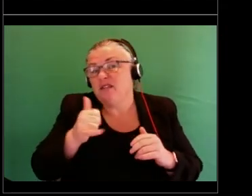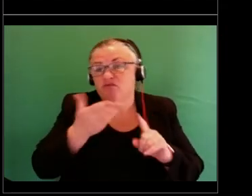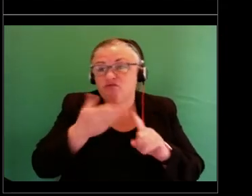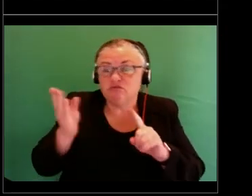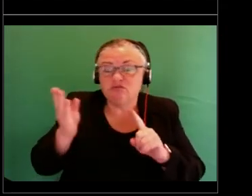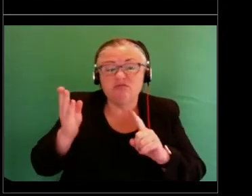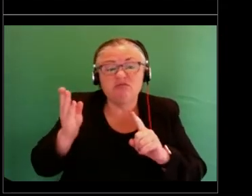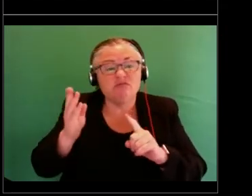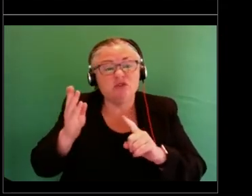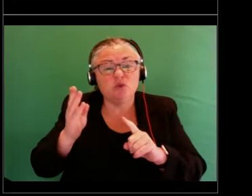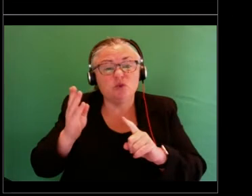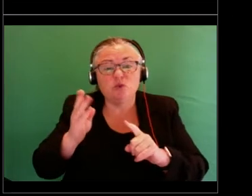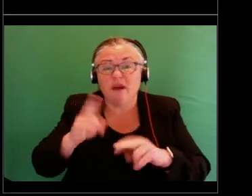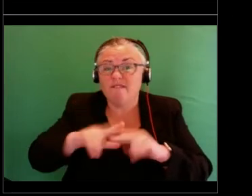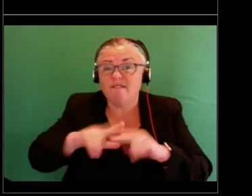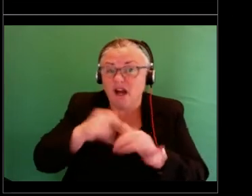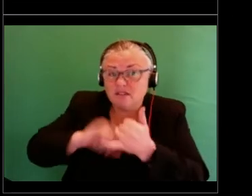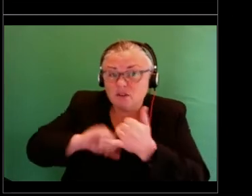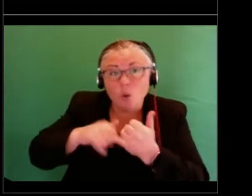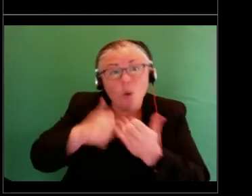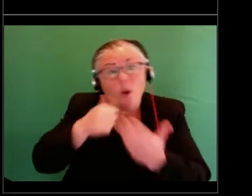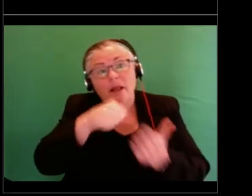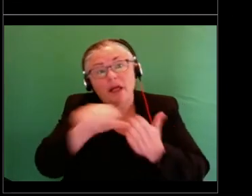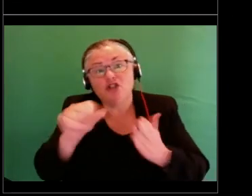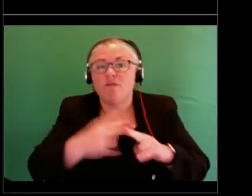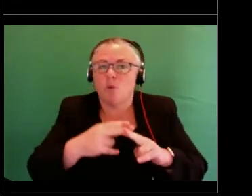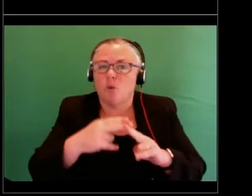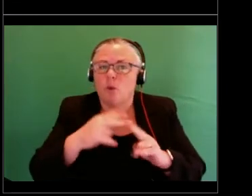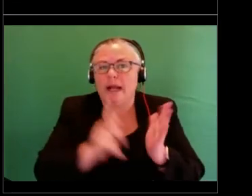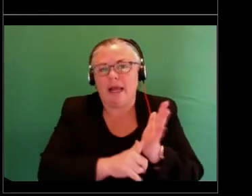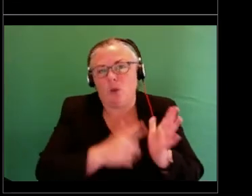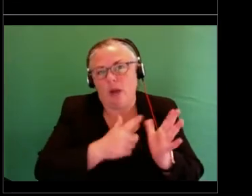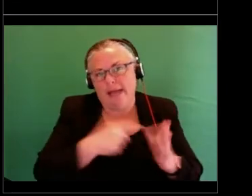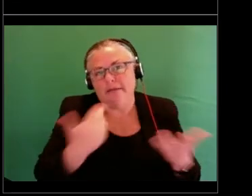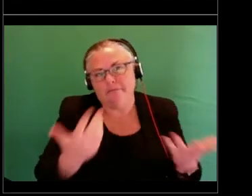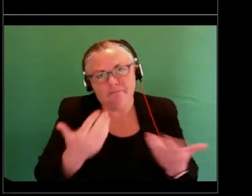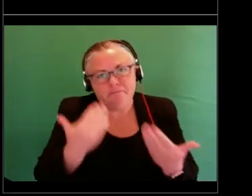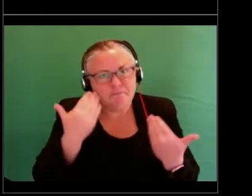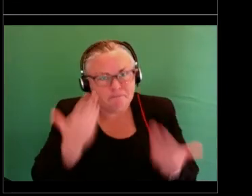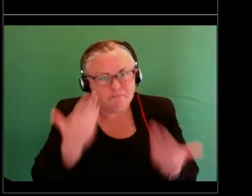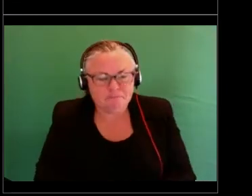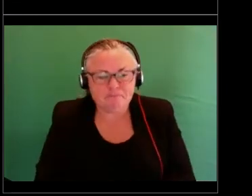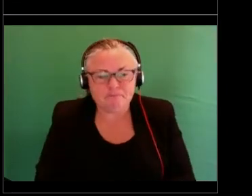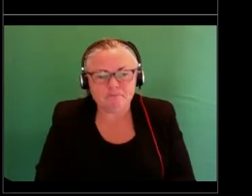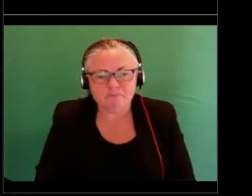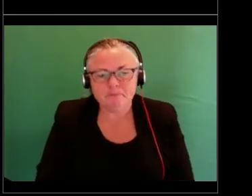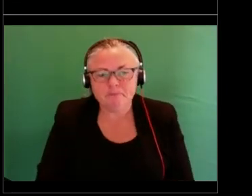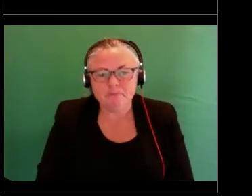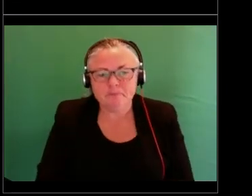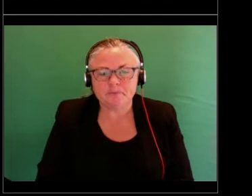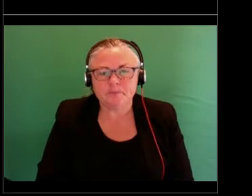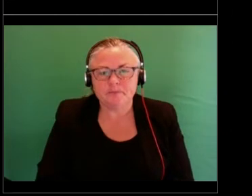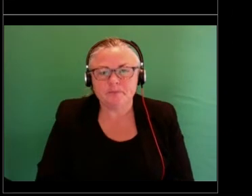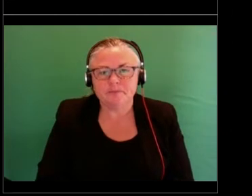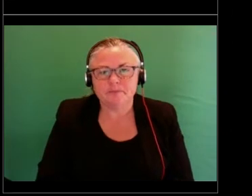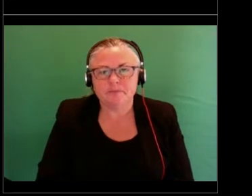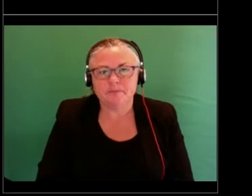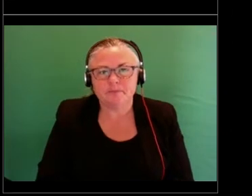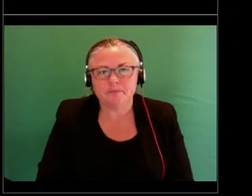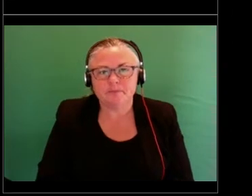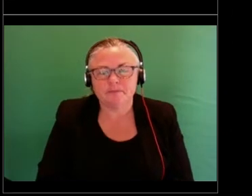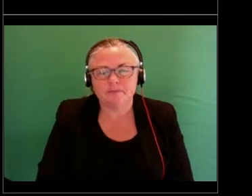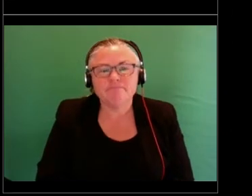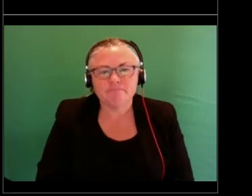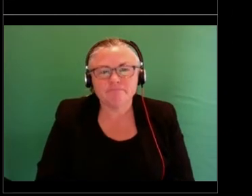Thank you very much for attending today and I hope that that will assist you with your